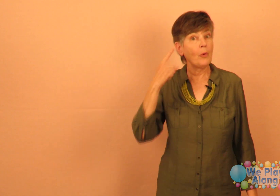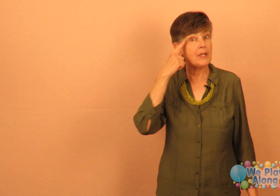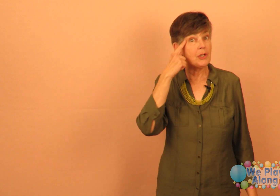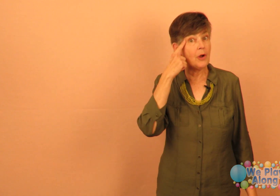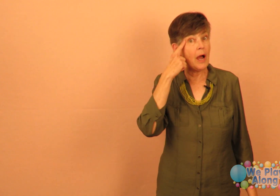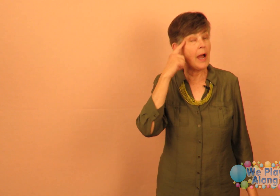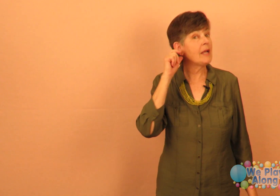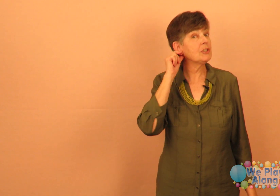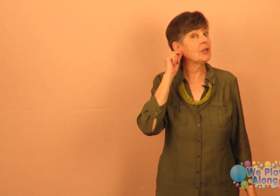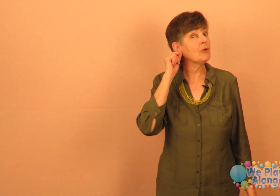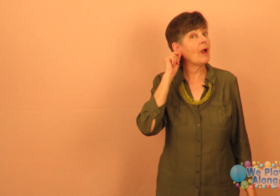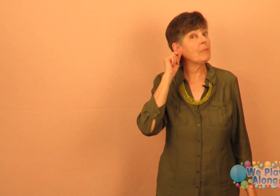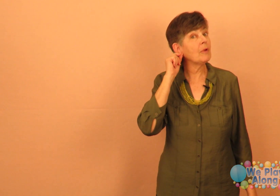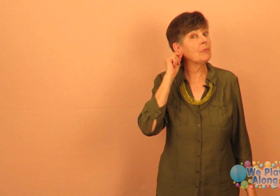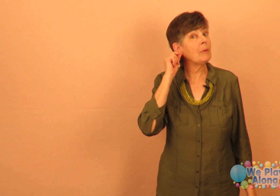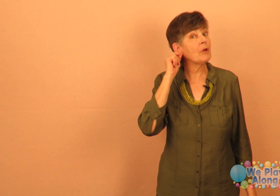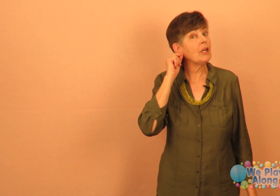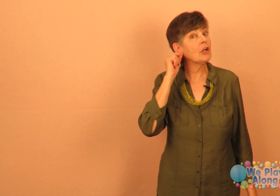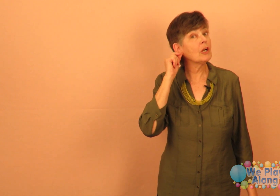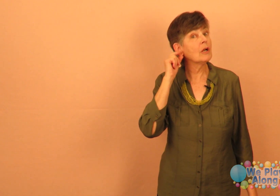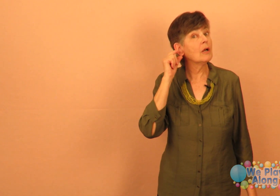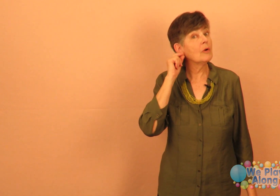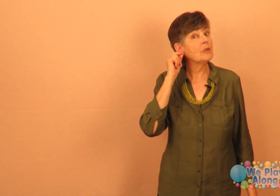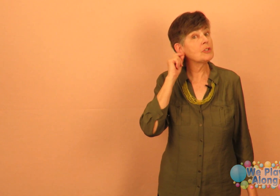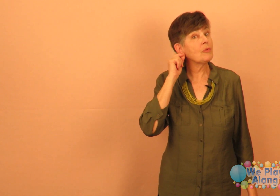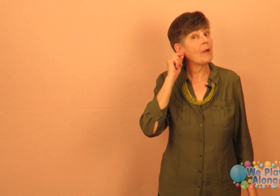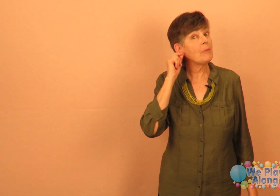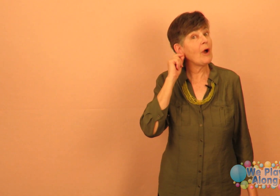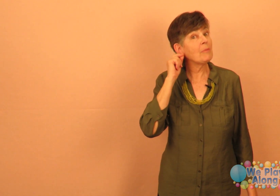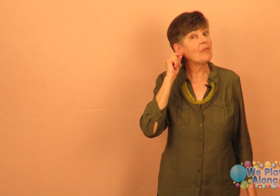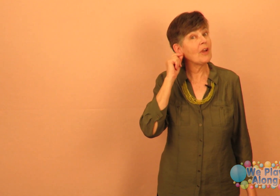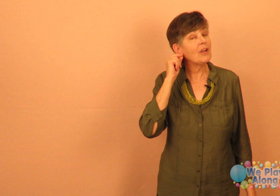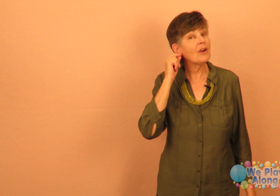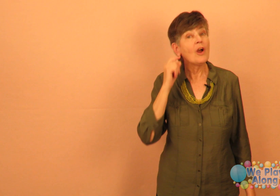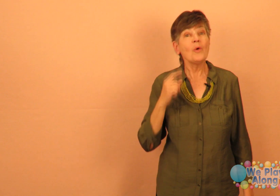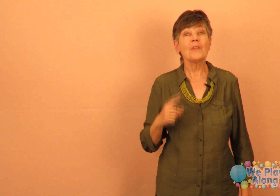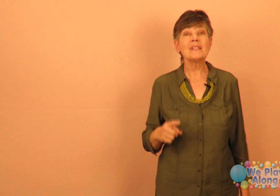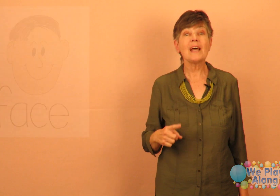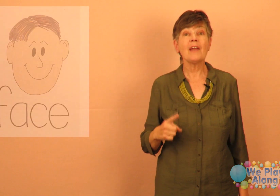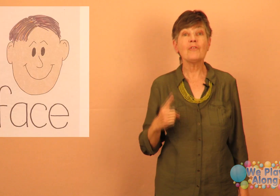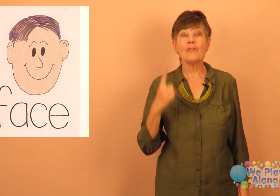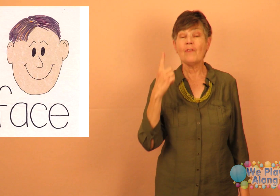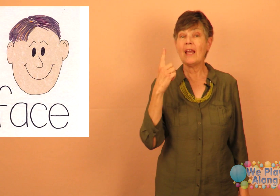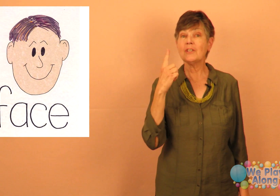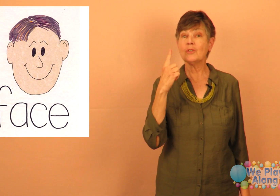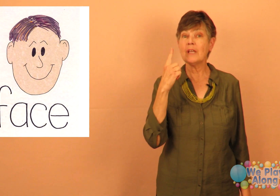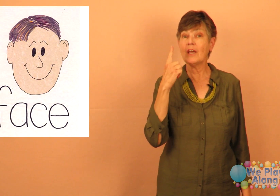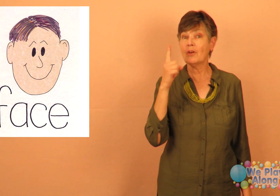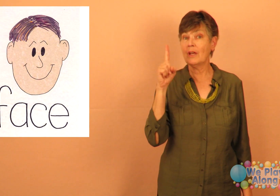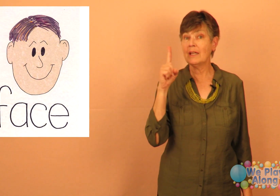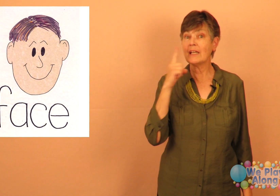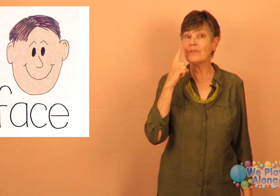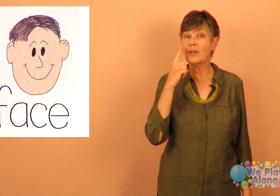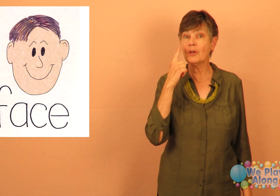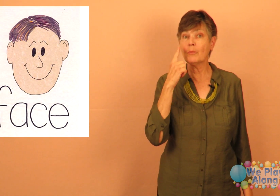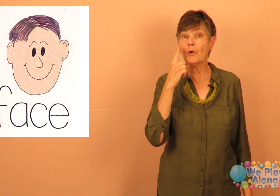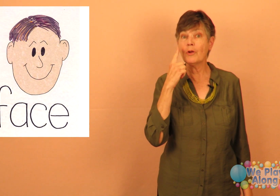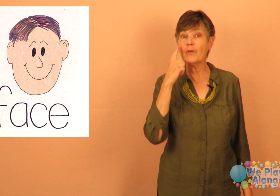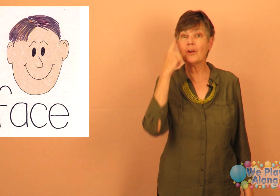point to your eyes you're gonna grab you remember ear you just grab the bottom of our ear or the sign for a face you take your index finger your pointer finger